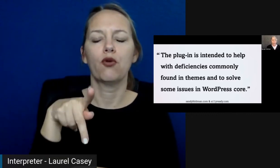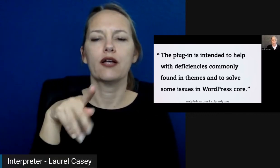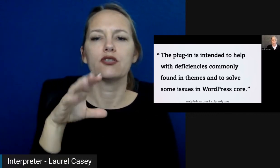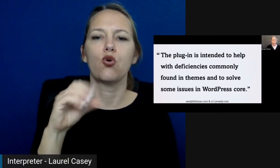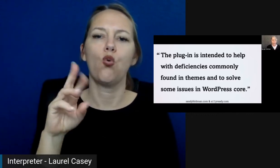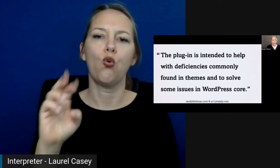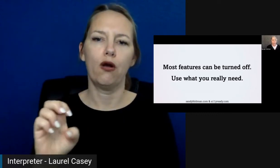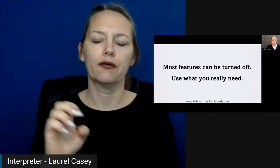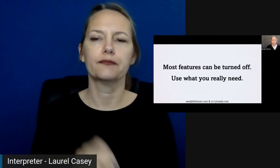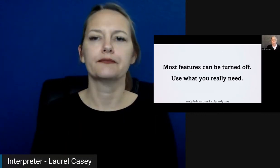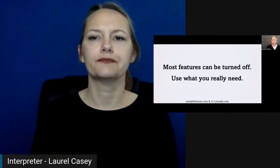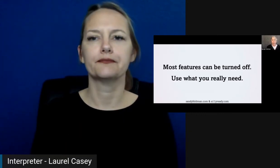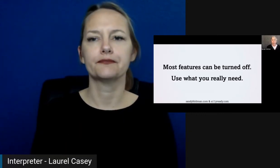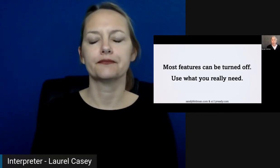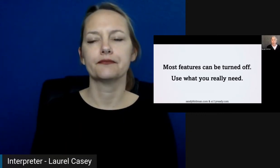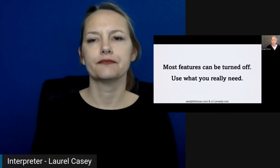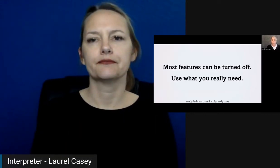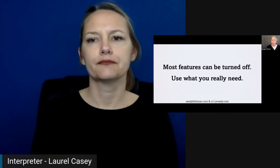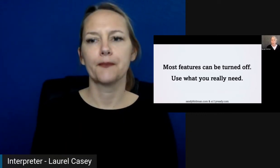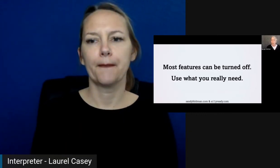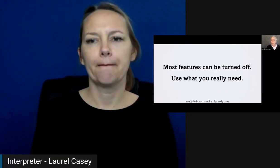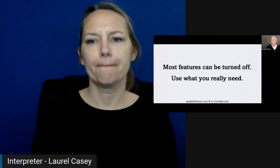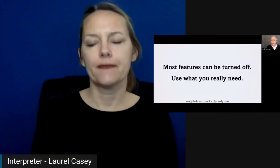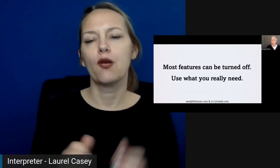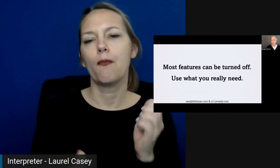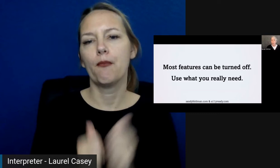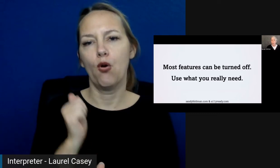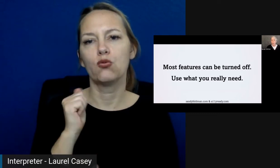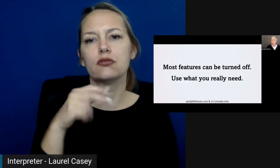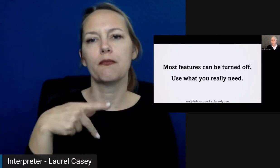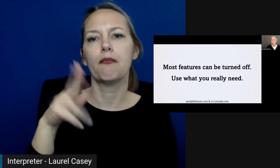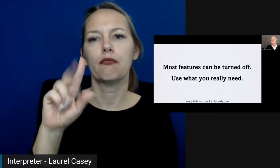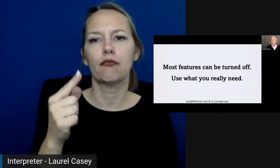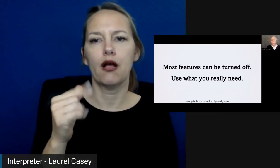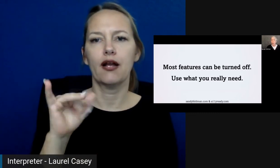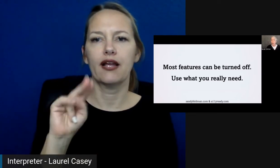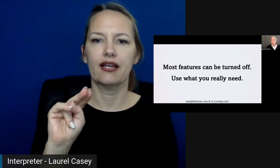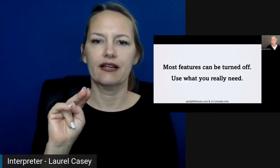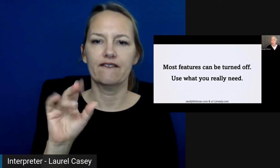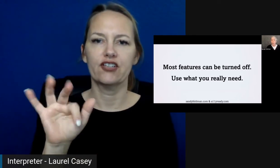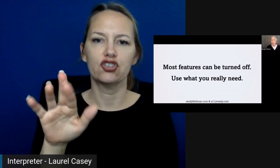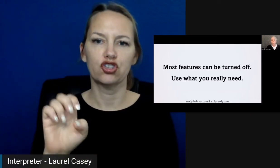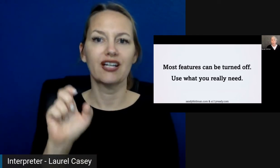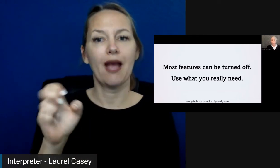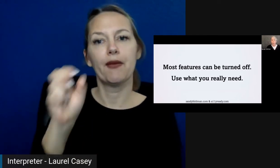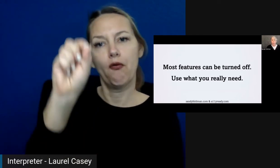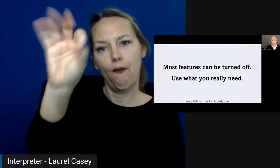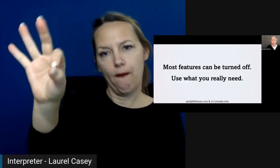So, most of the plug-ins feature can be turned off so you just use